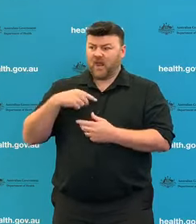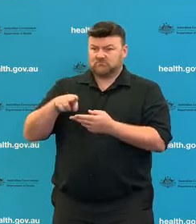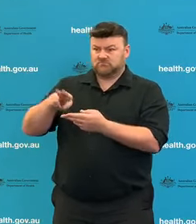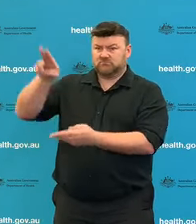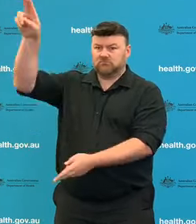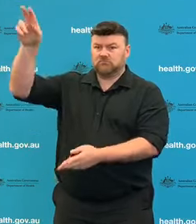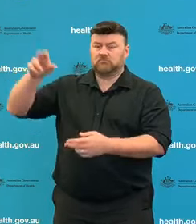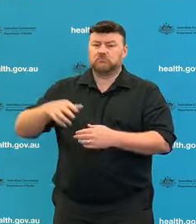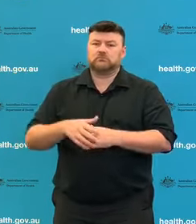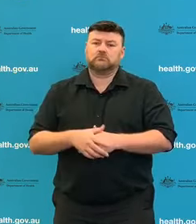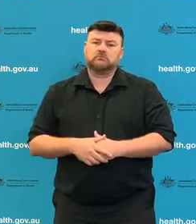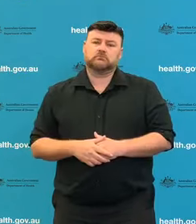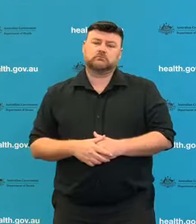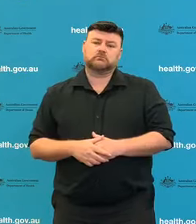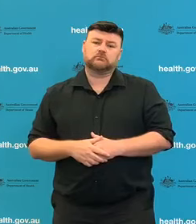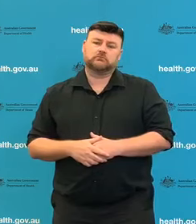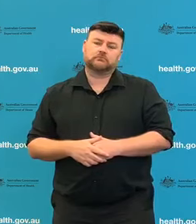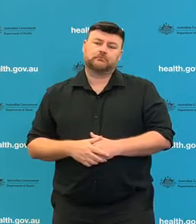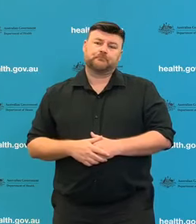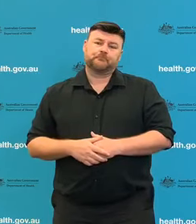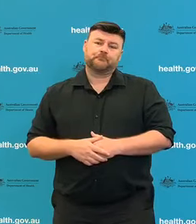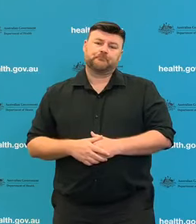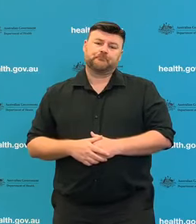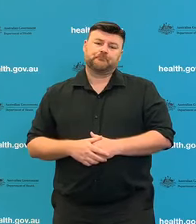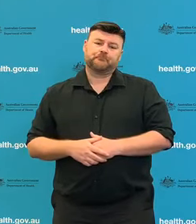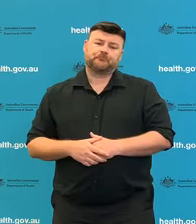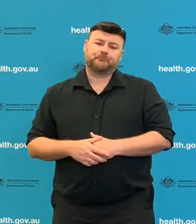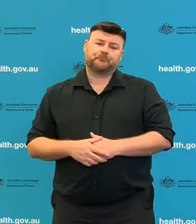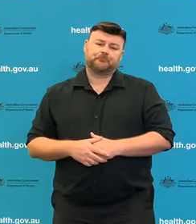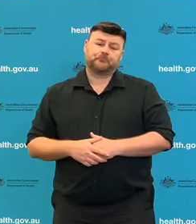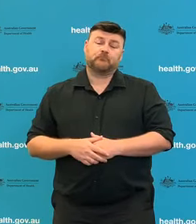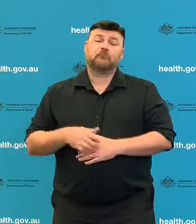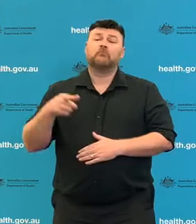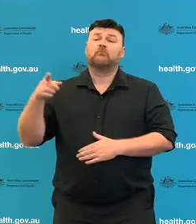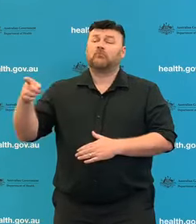and delay the state's path out of lockdown. Is the AHPPC Infection